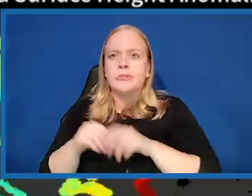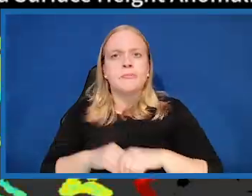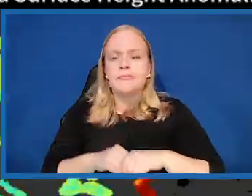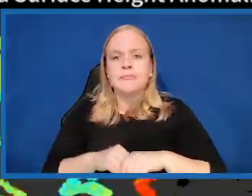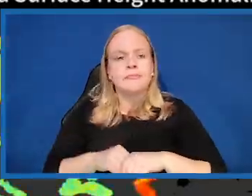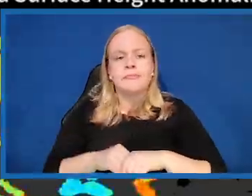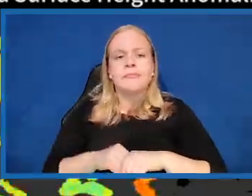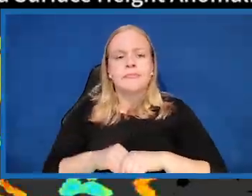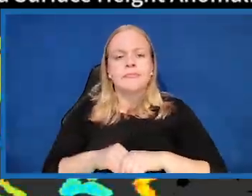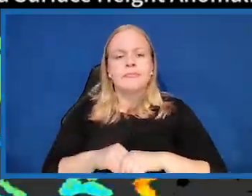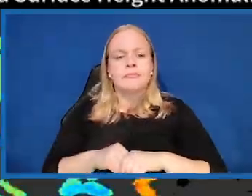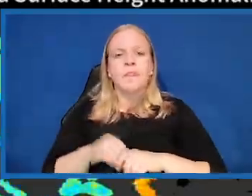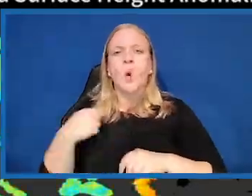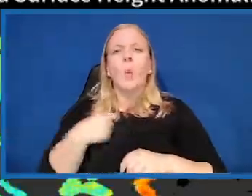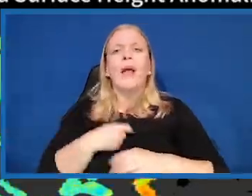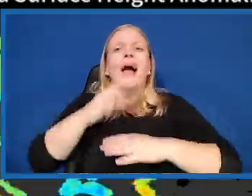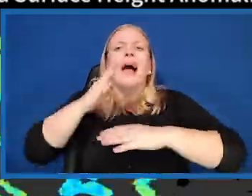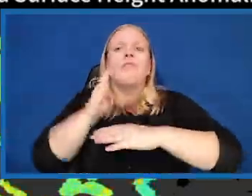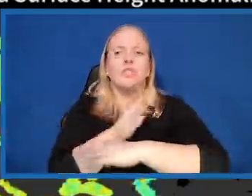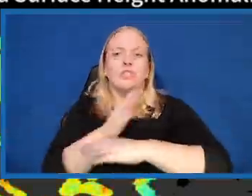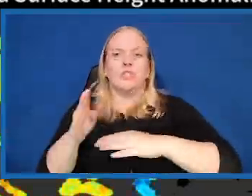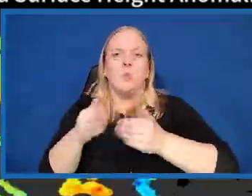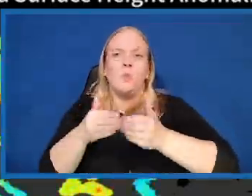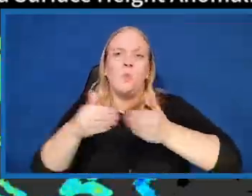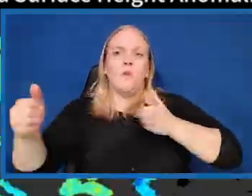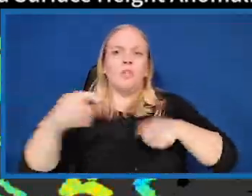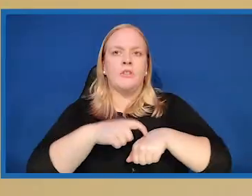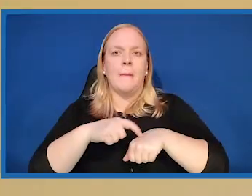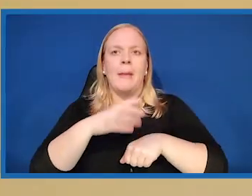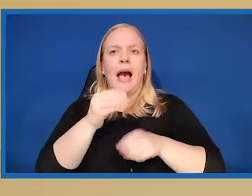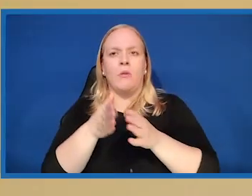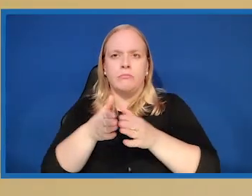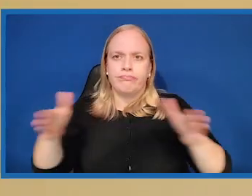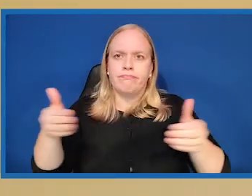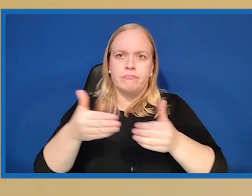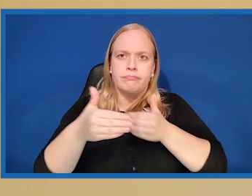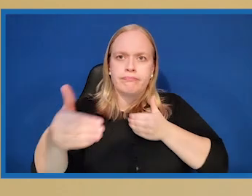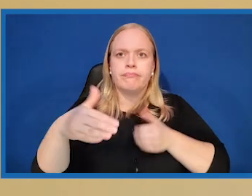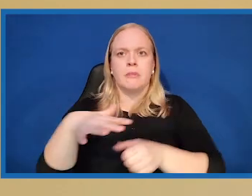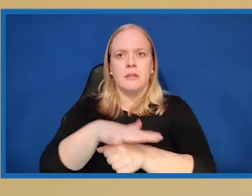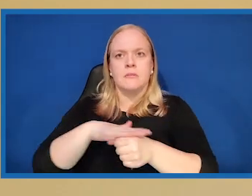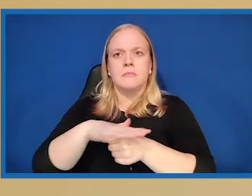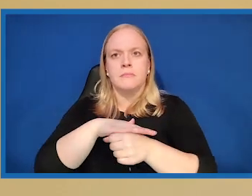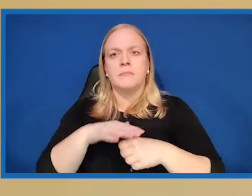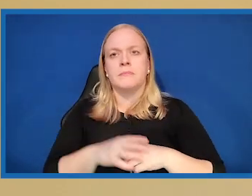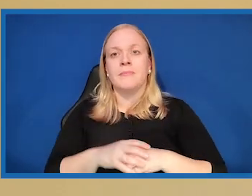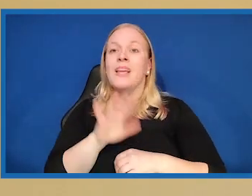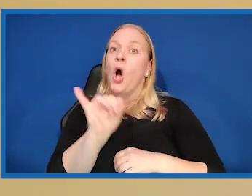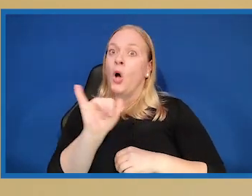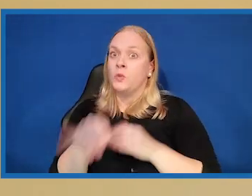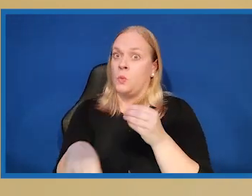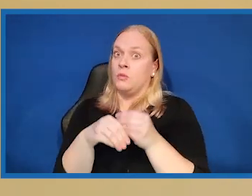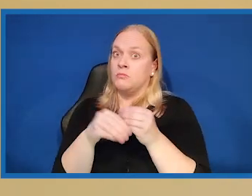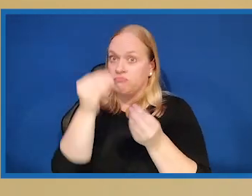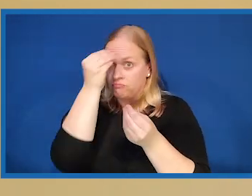AVERAGE-AVERAGING OVER SUCH A LARGE, UH, AREA. AND ALSO I SHOULD ADD TO THAT, THAT THE OTHER, UH,